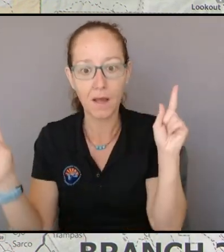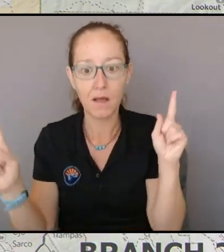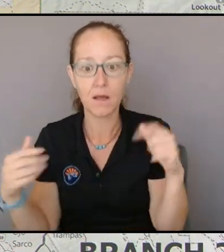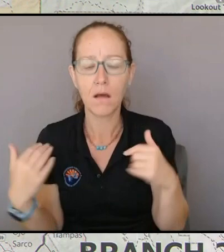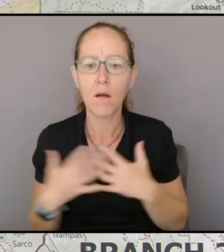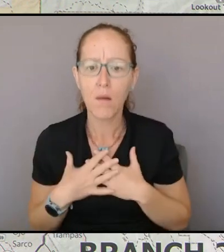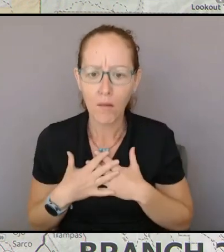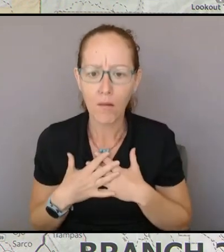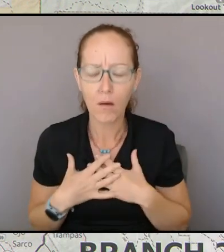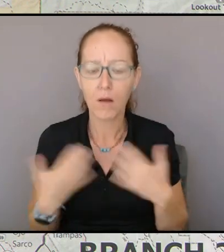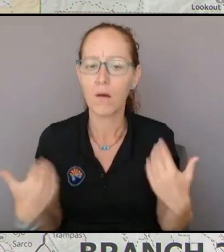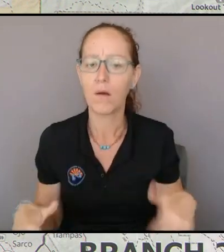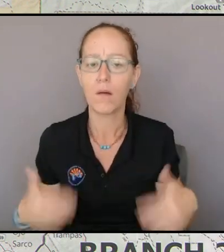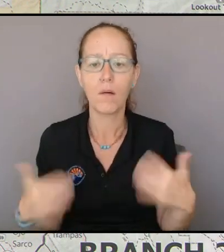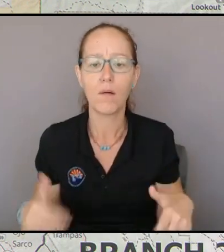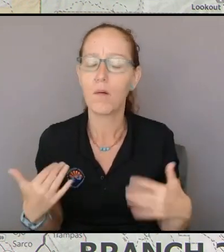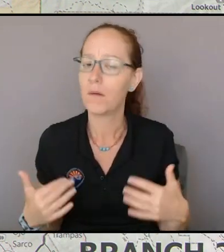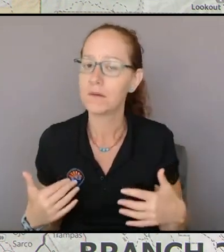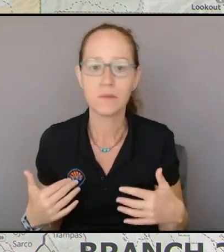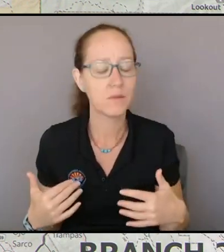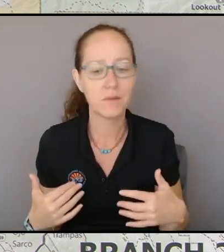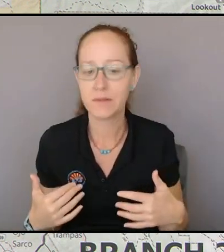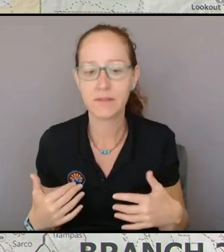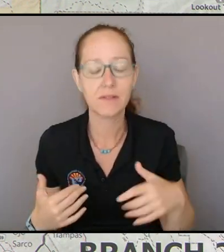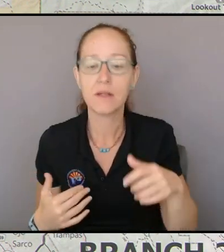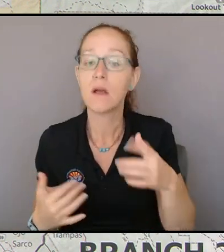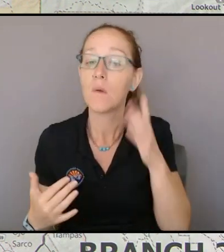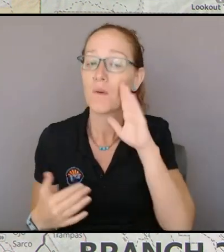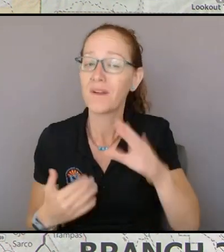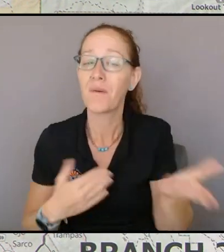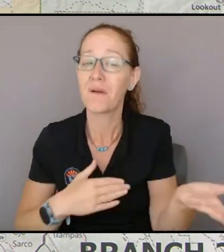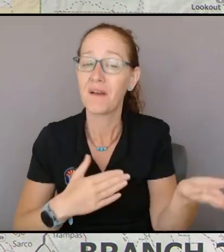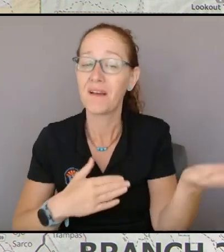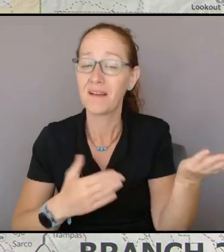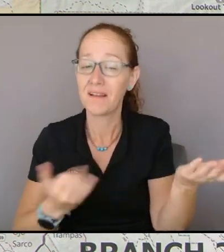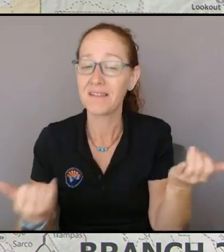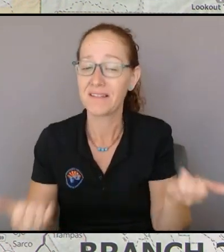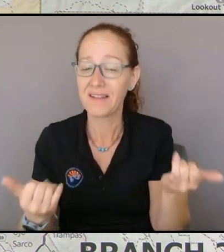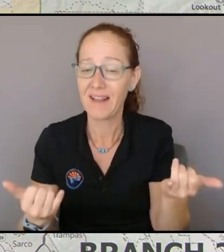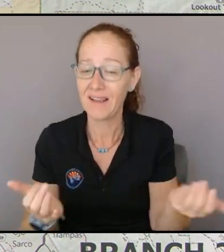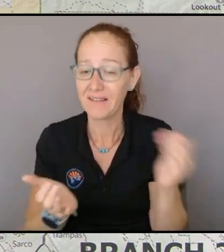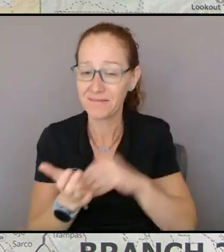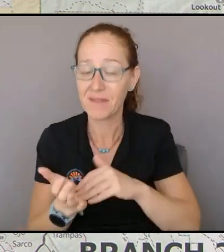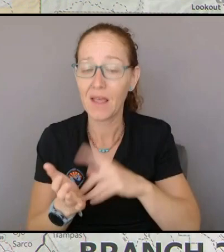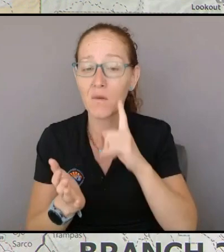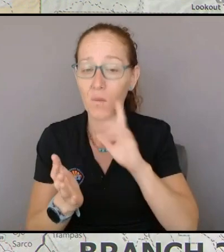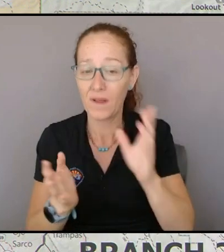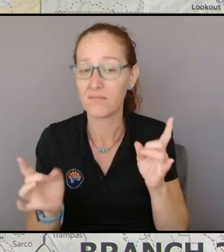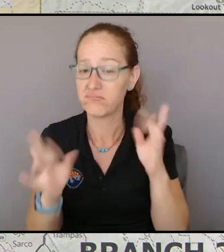wind day today, and the wind is projected to have more of a southerly component. So instead of due west going straight, more